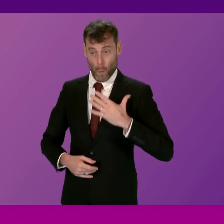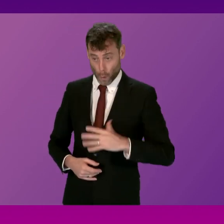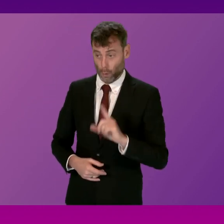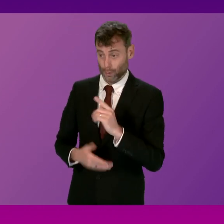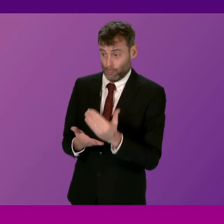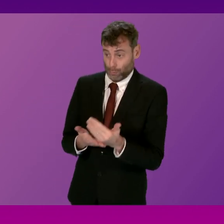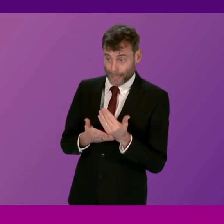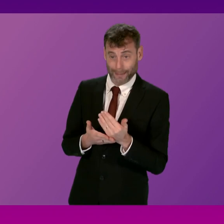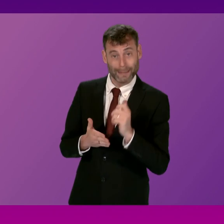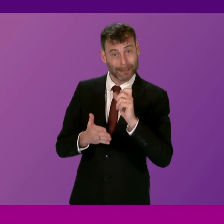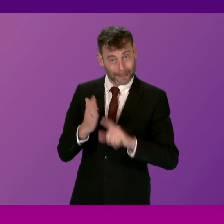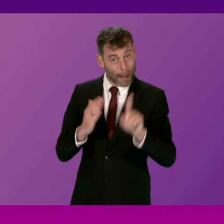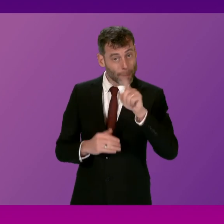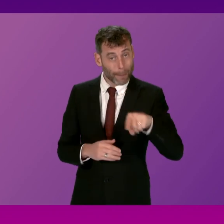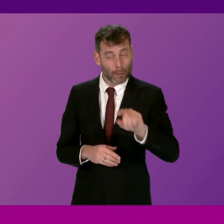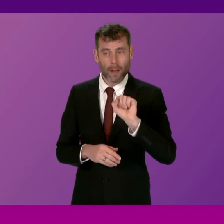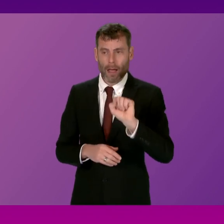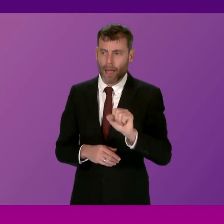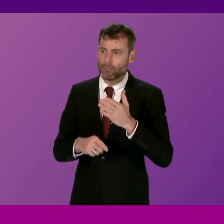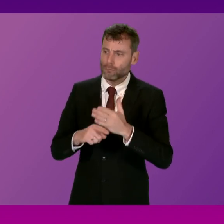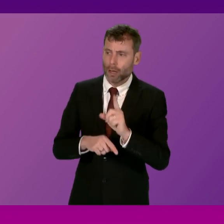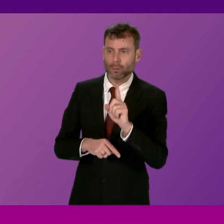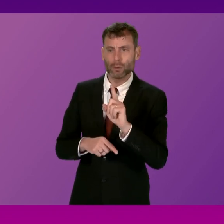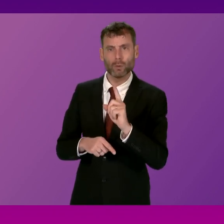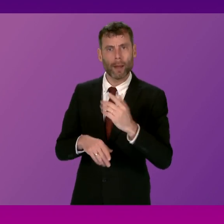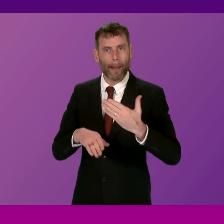employment, independent living and an adequate standard of living”.